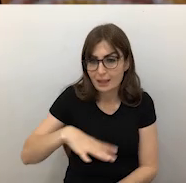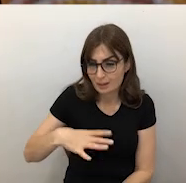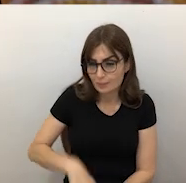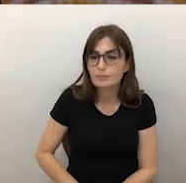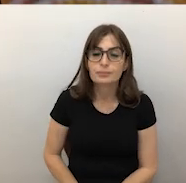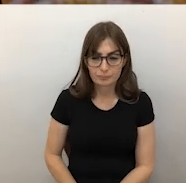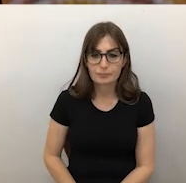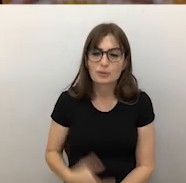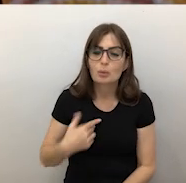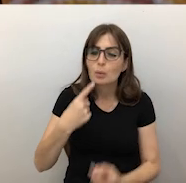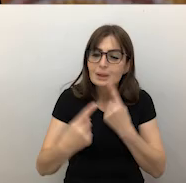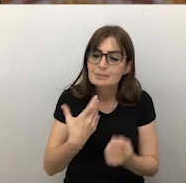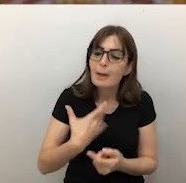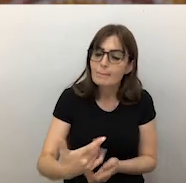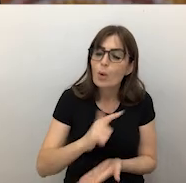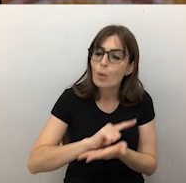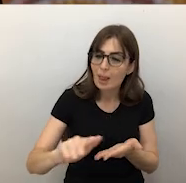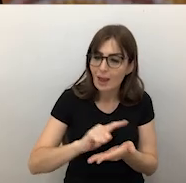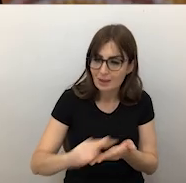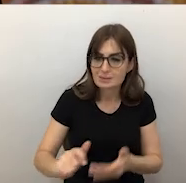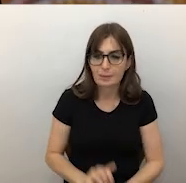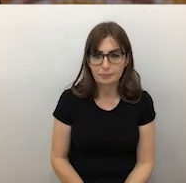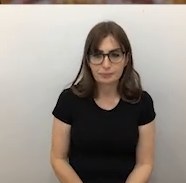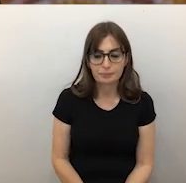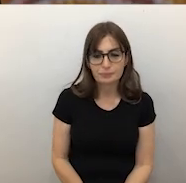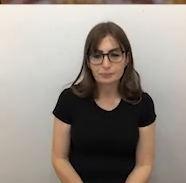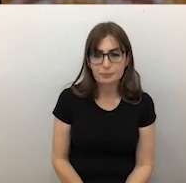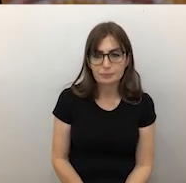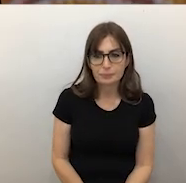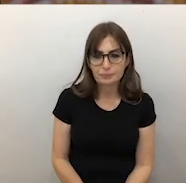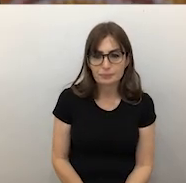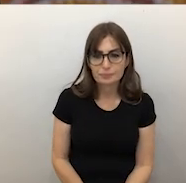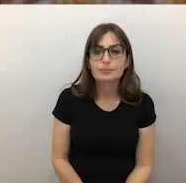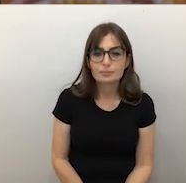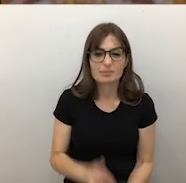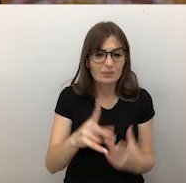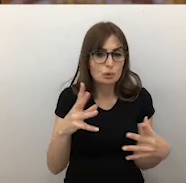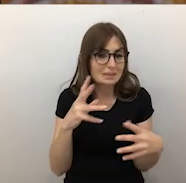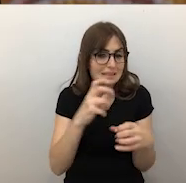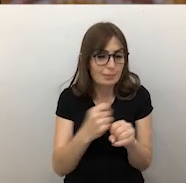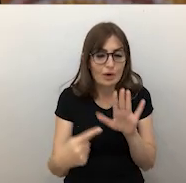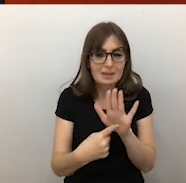and when they are due for payment. We will talk more about cashflow forecasting in later parts in this series.